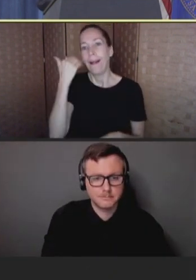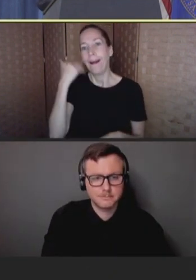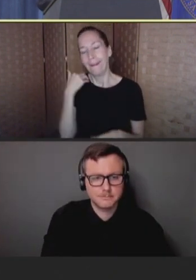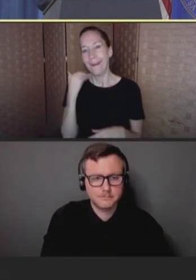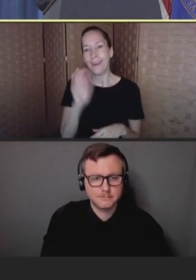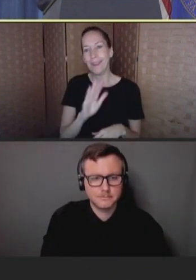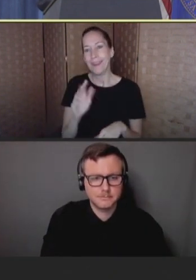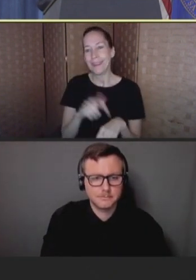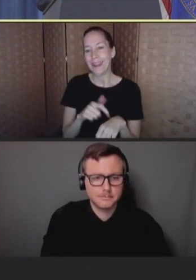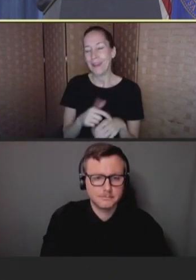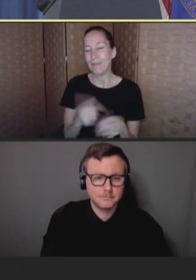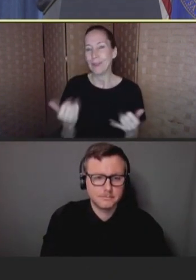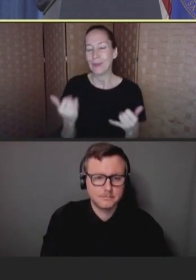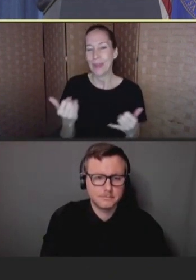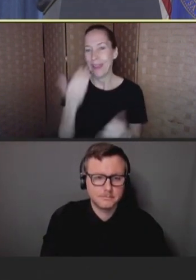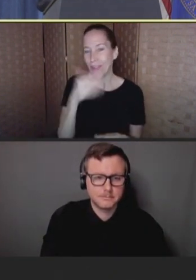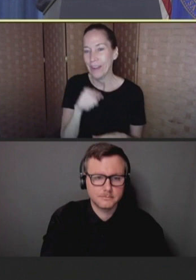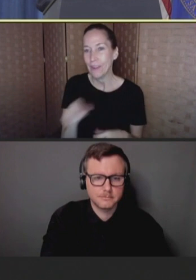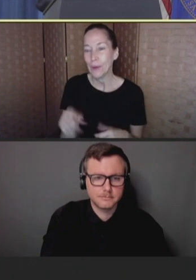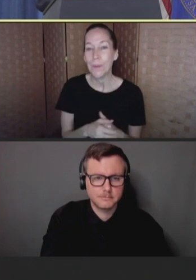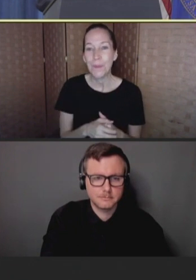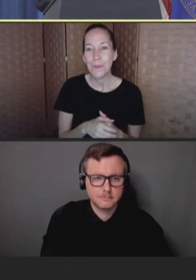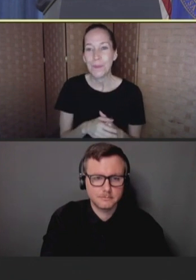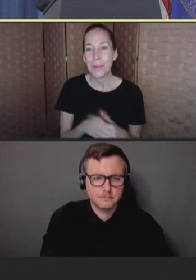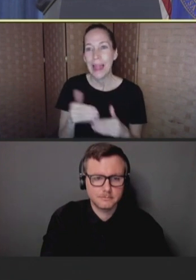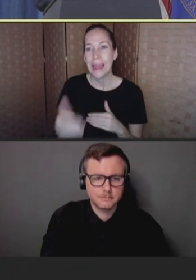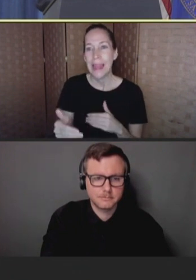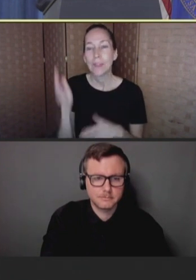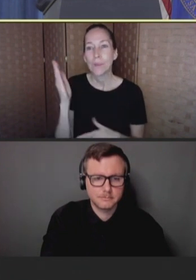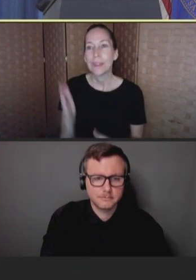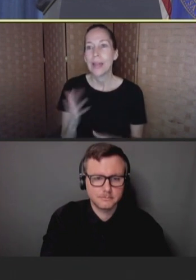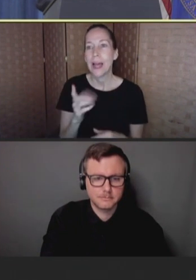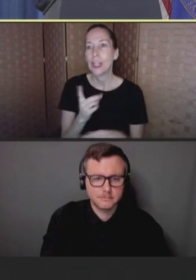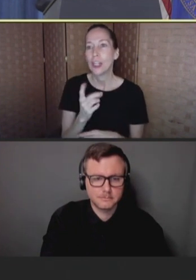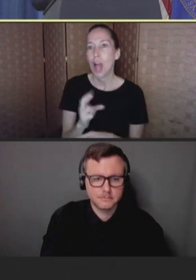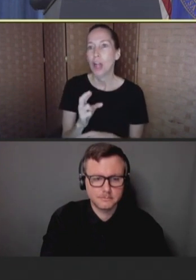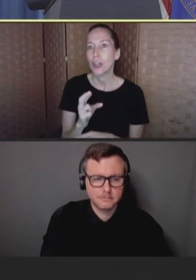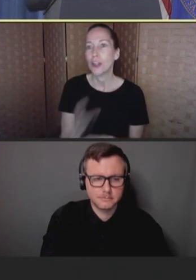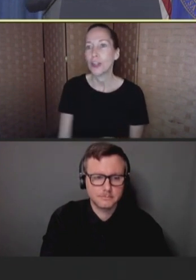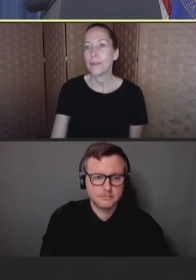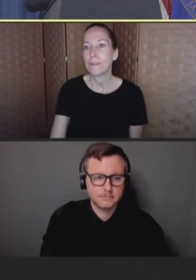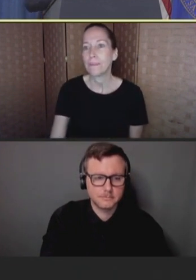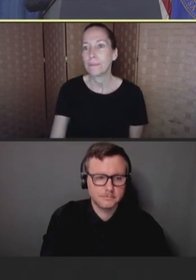So our next presenter is Dr. Arin Madenci from Boston Children's Hospital and Harvard.